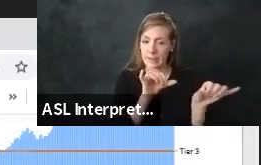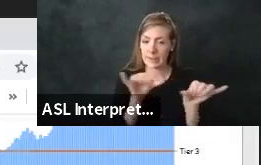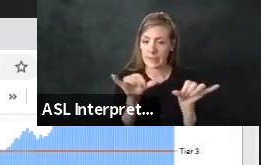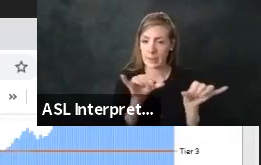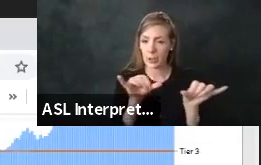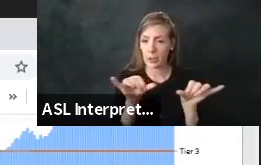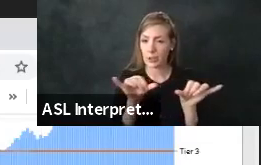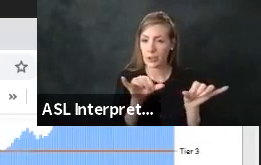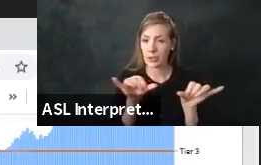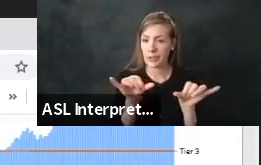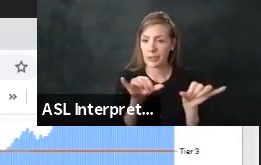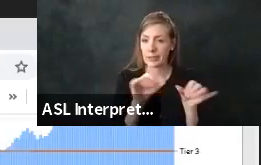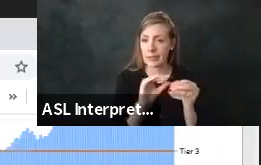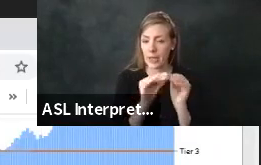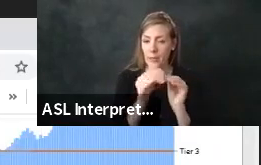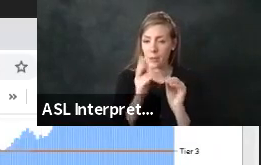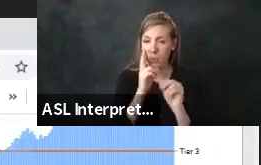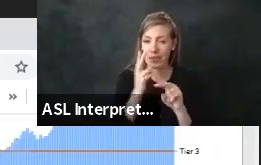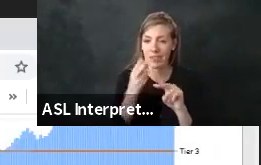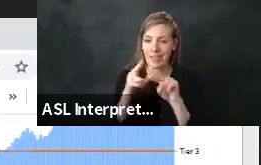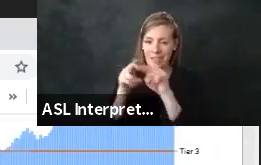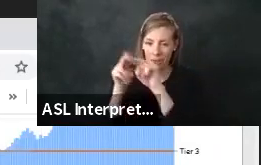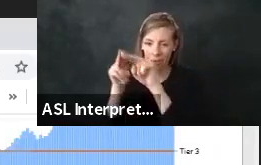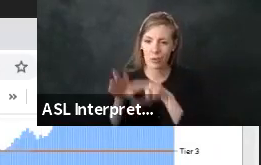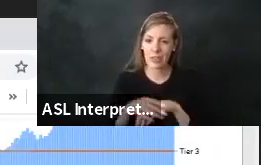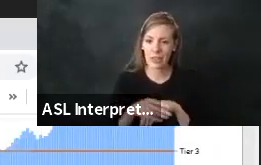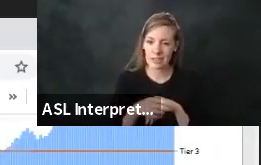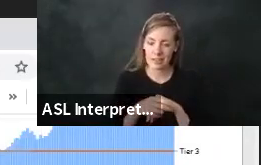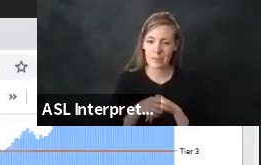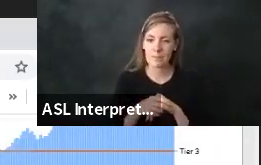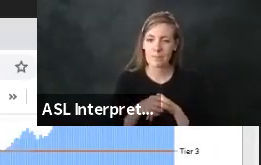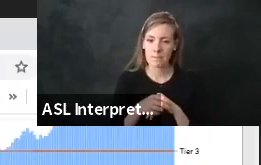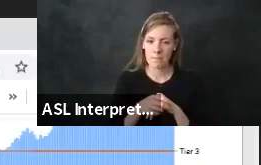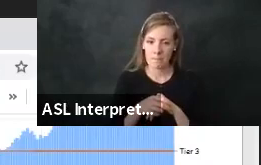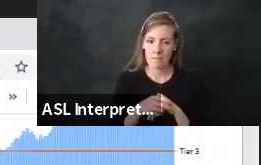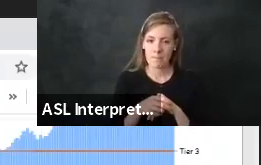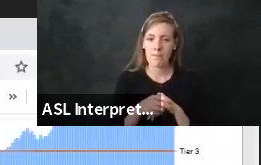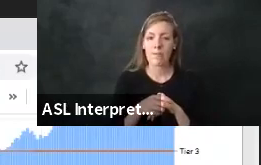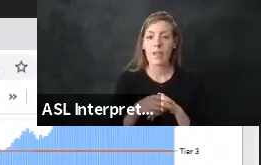of an increase, and then we're beginning to decline again.